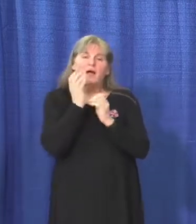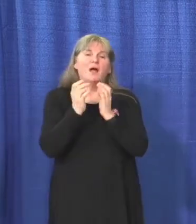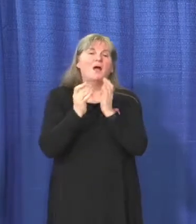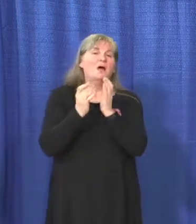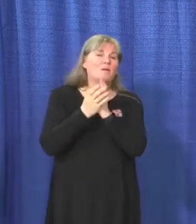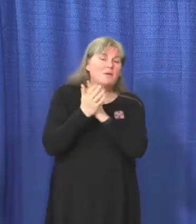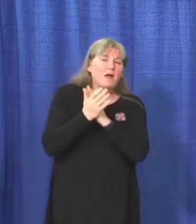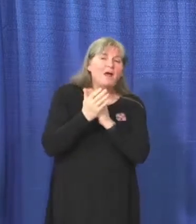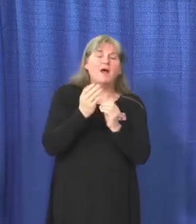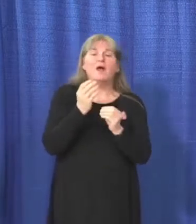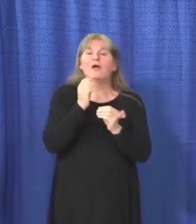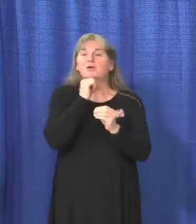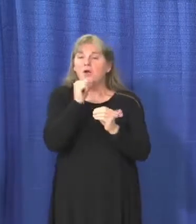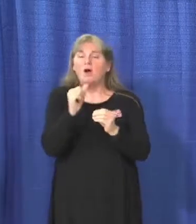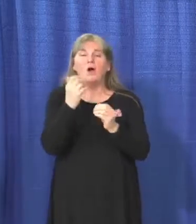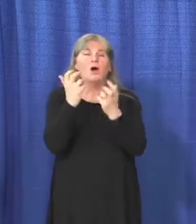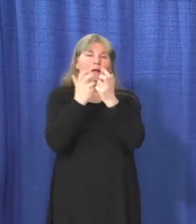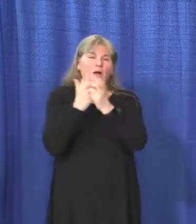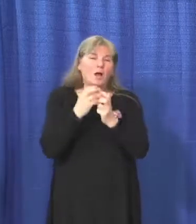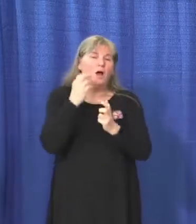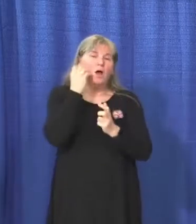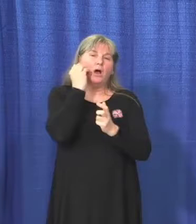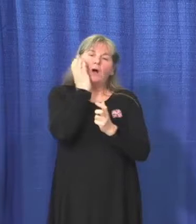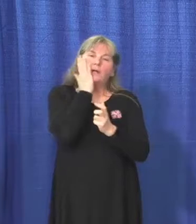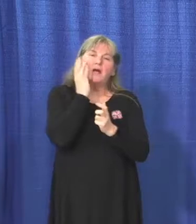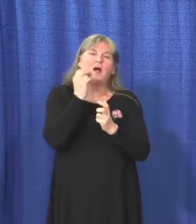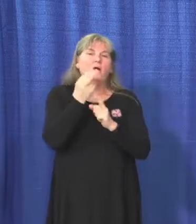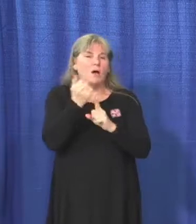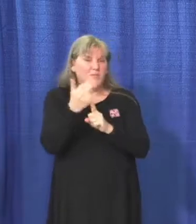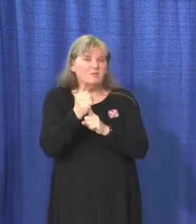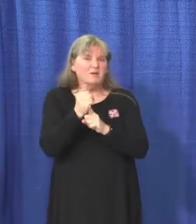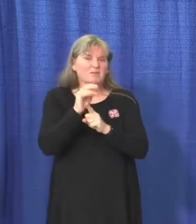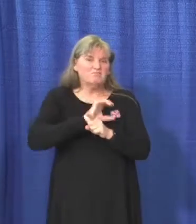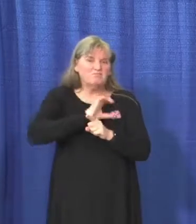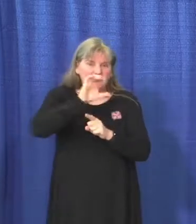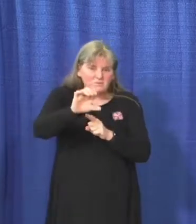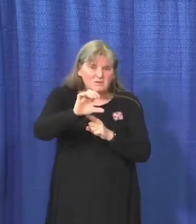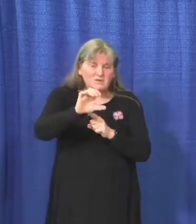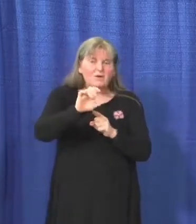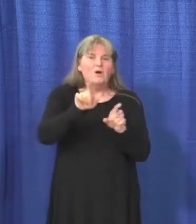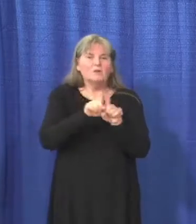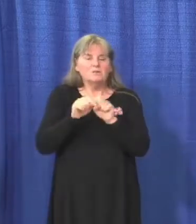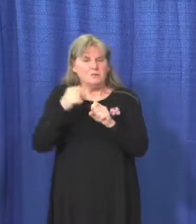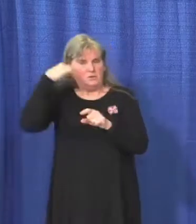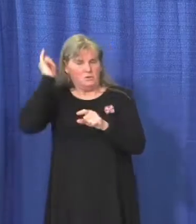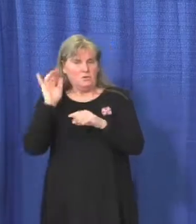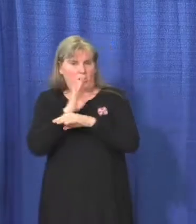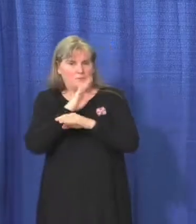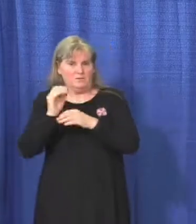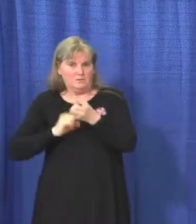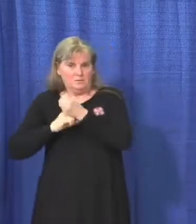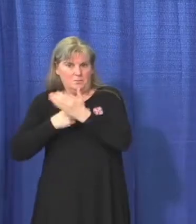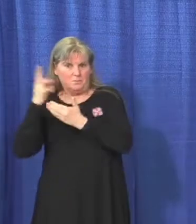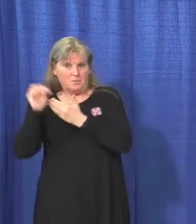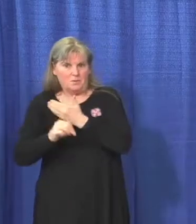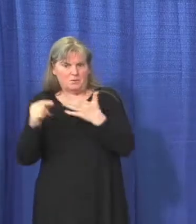supplement delivered in concert with the Yukon business relief program our key programs that